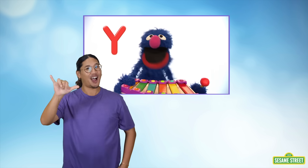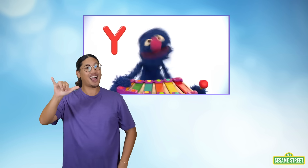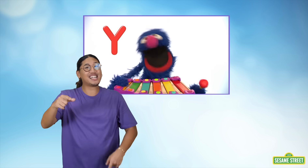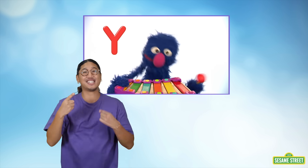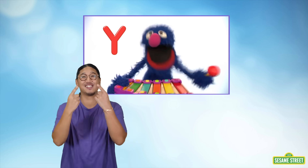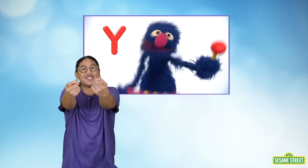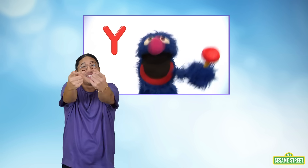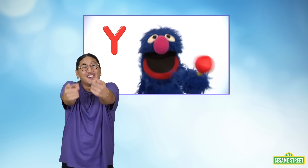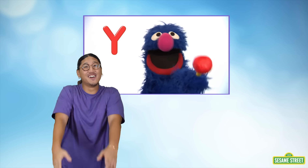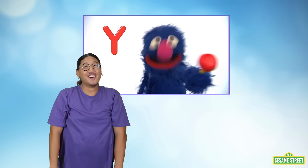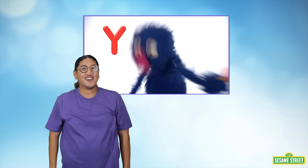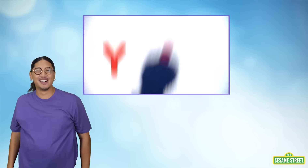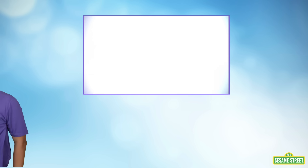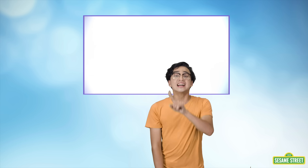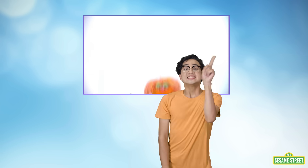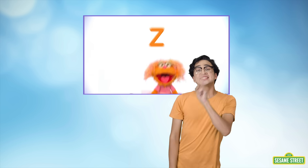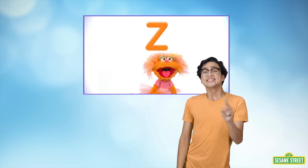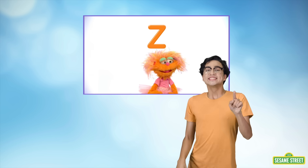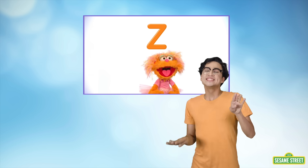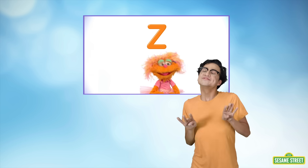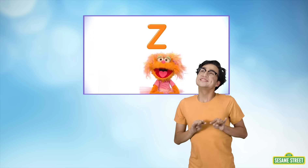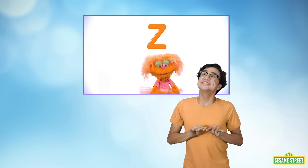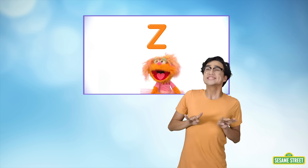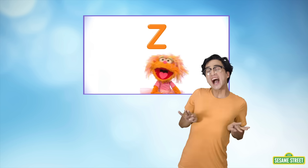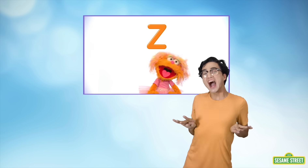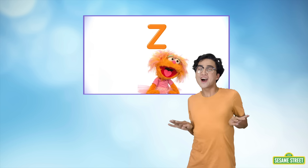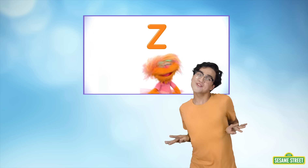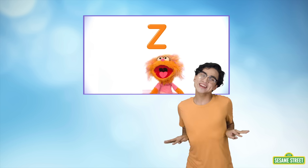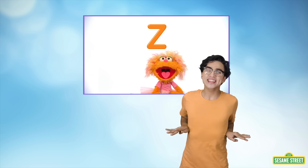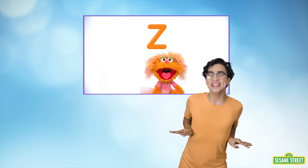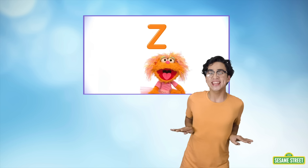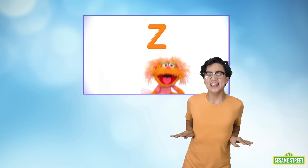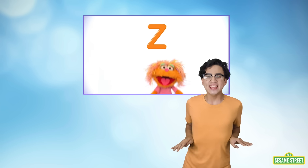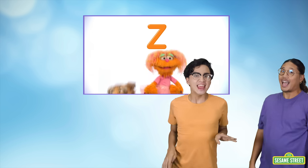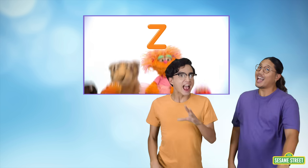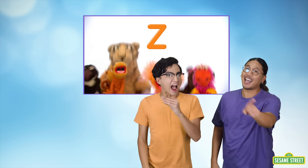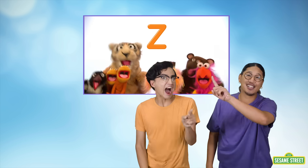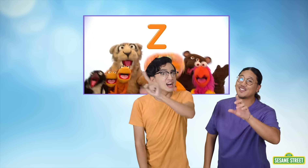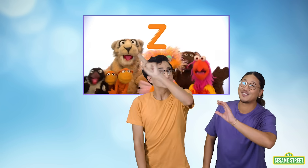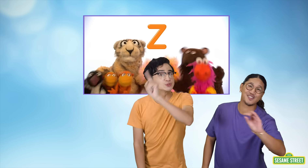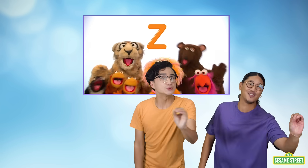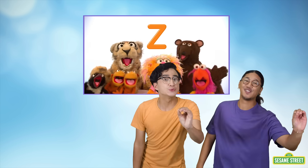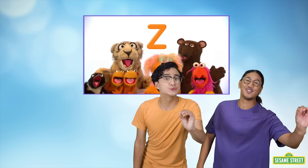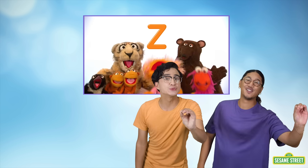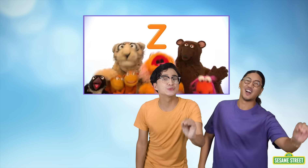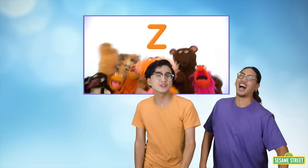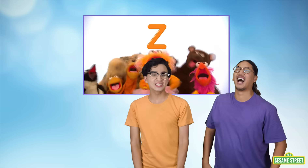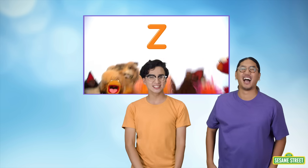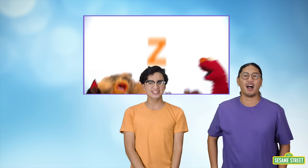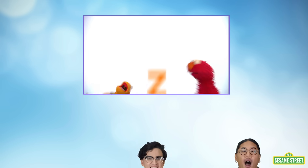Y is for you Z is for Zoe And zoo